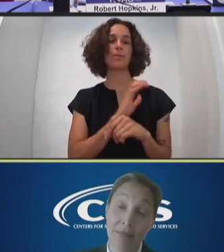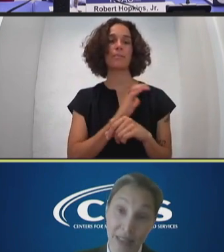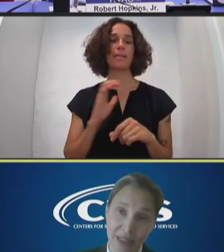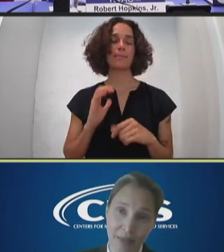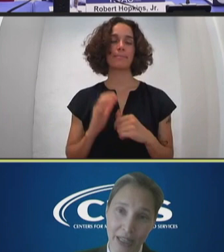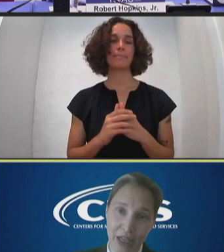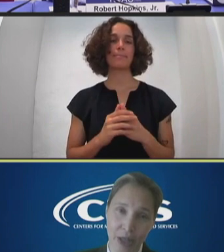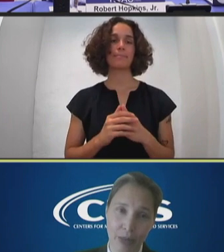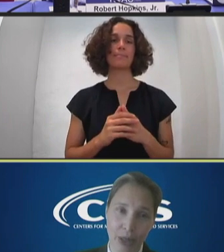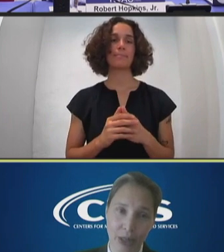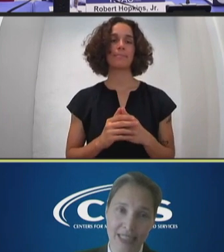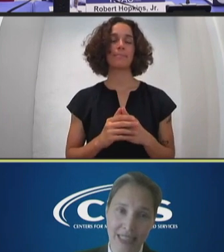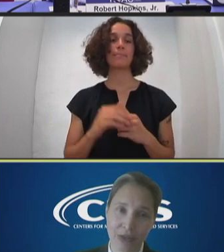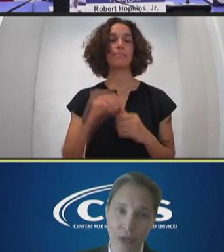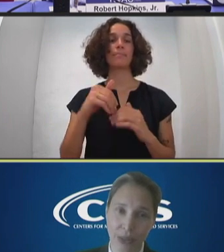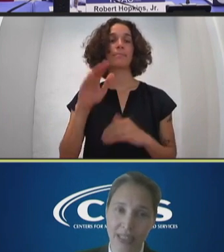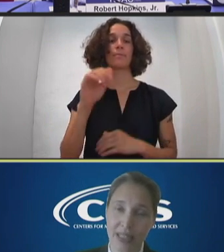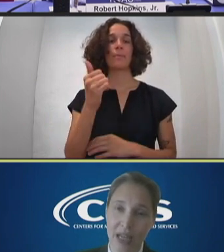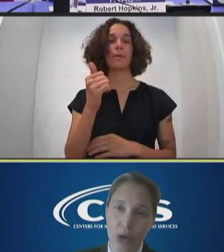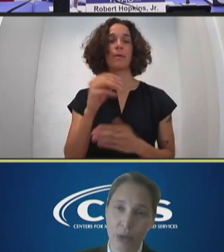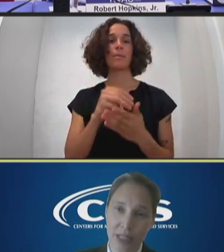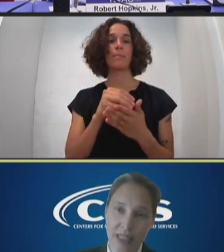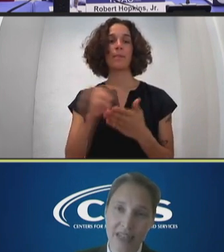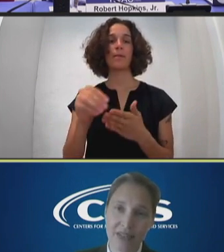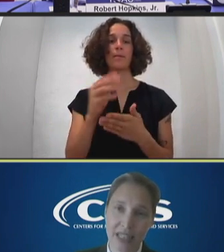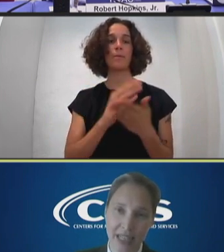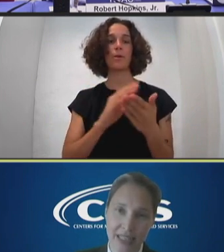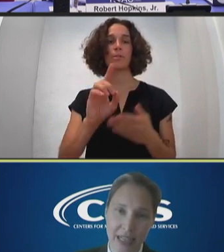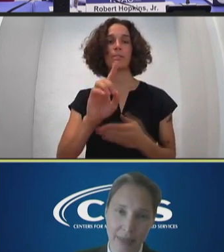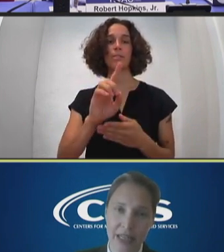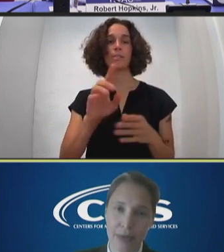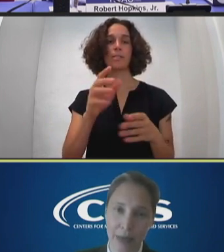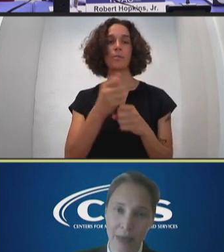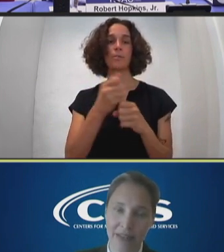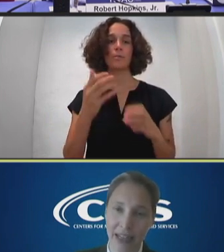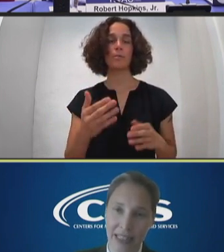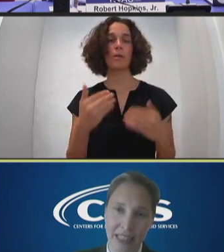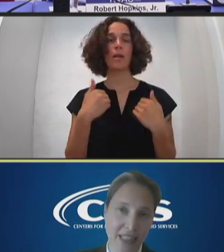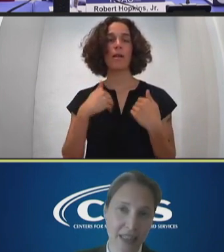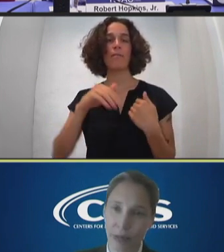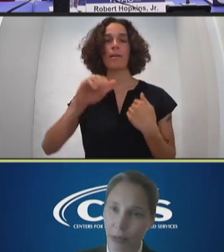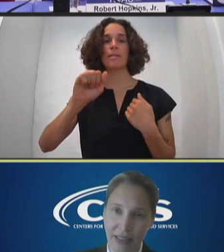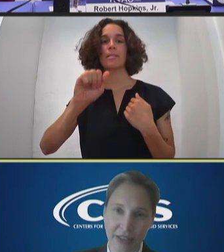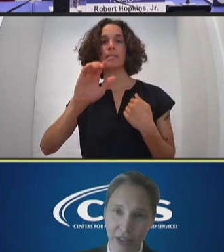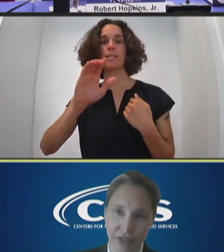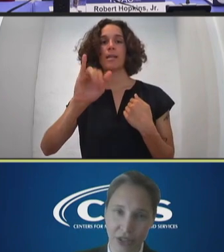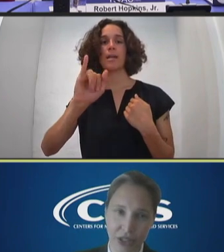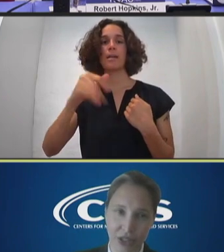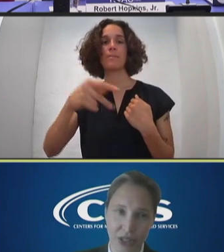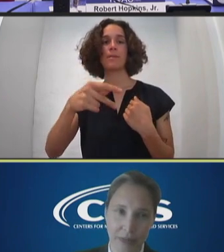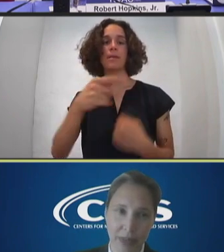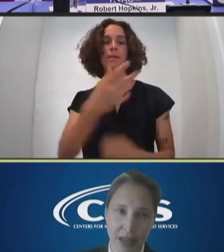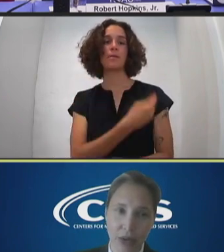million Medicare Part D enrollees received an ACIP recommended vaccine completely free of charge,